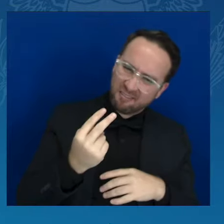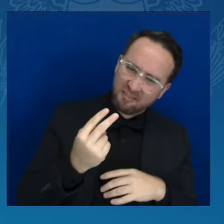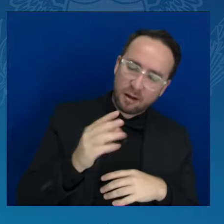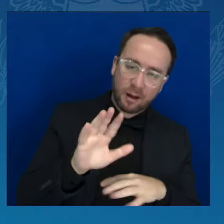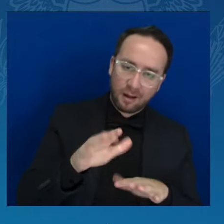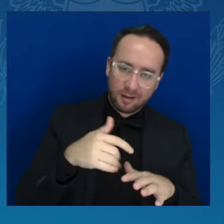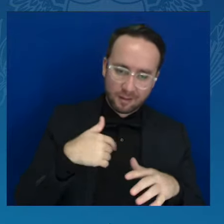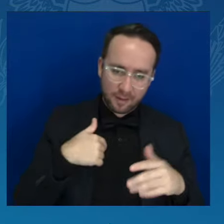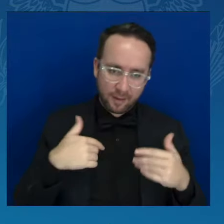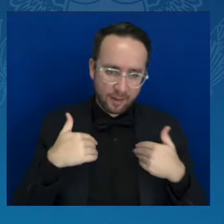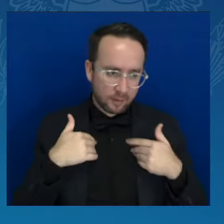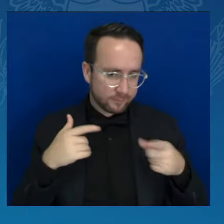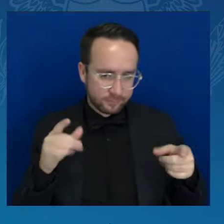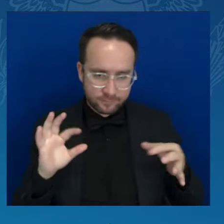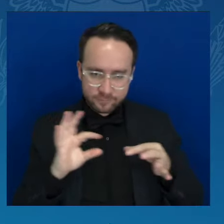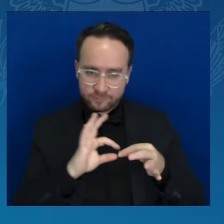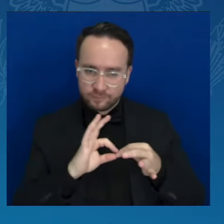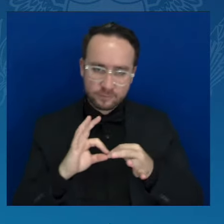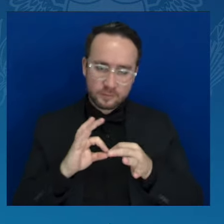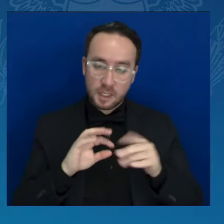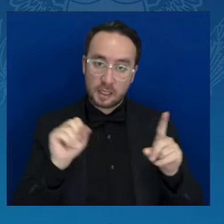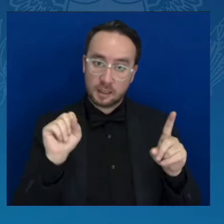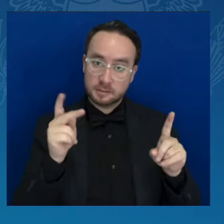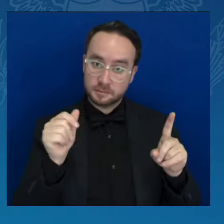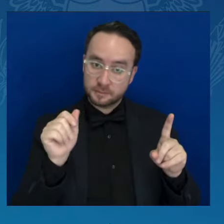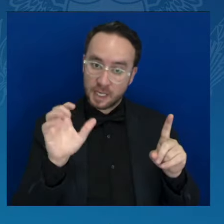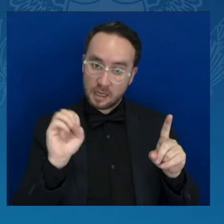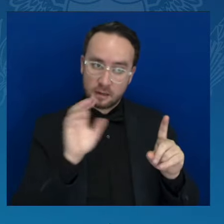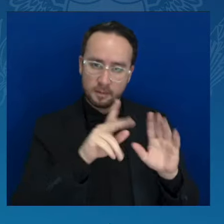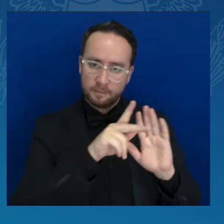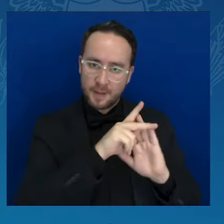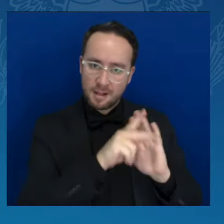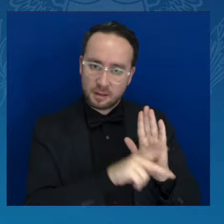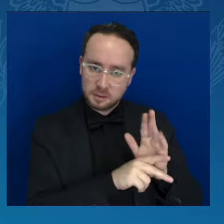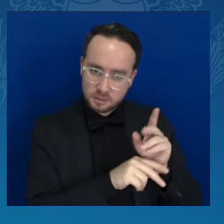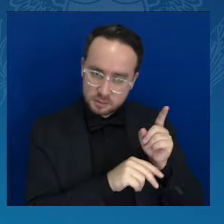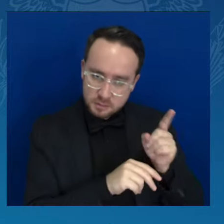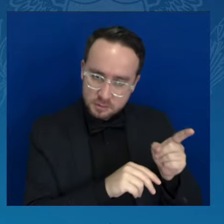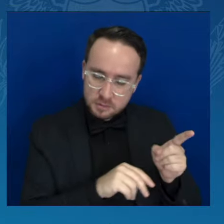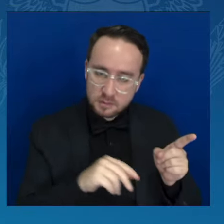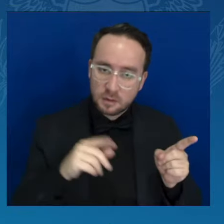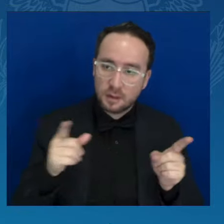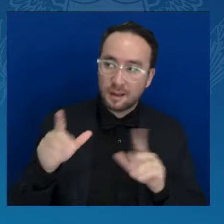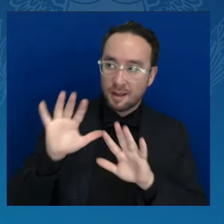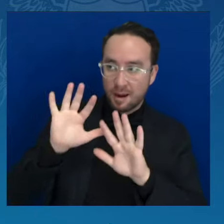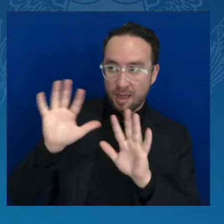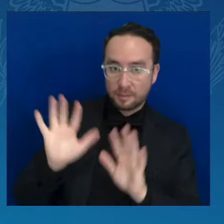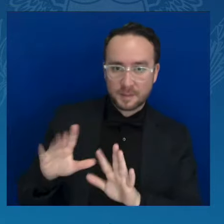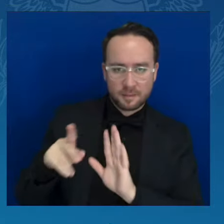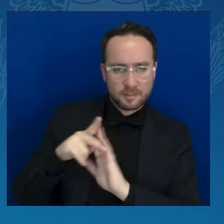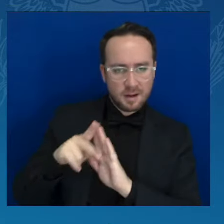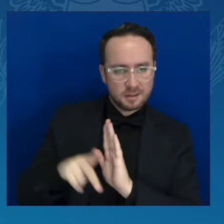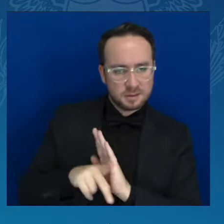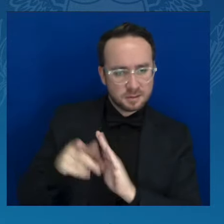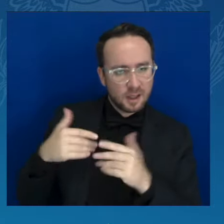The reason we look to the leadership of space experts in addressing climate change and the climate Policy office at the White House